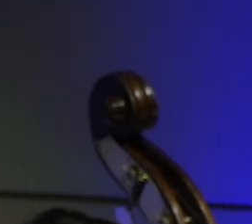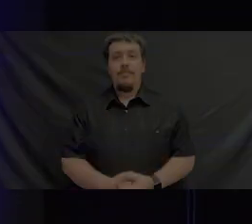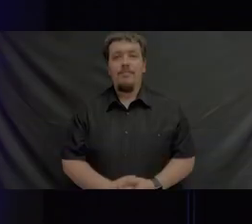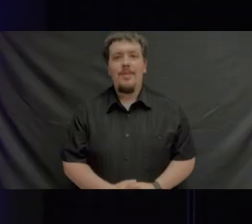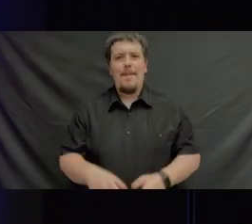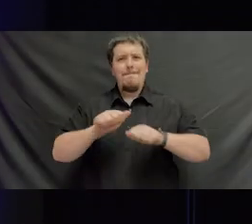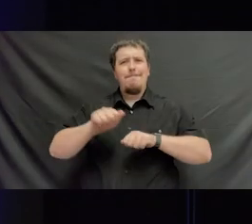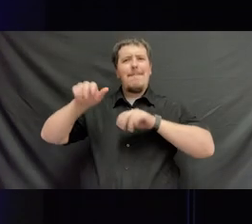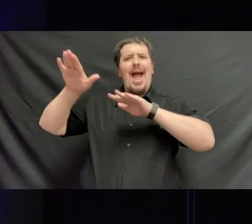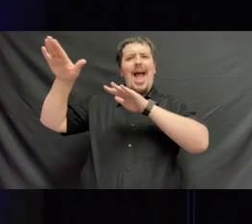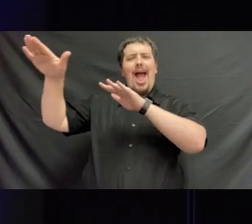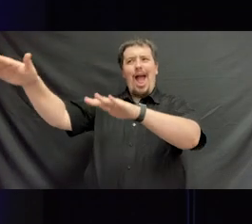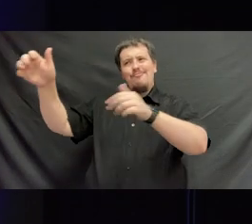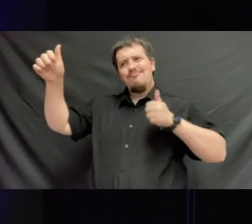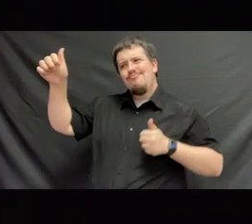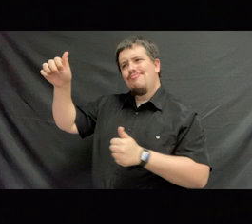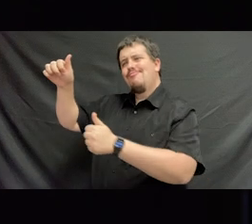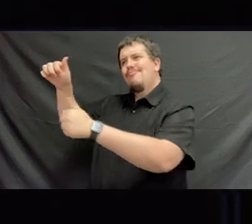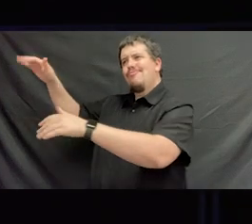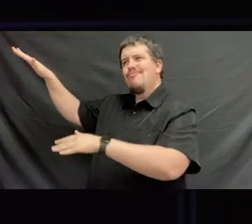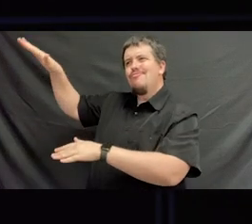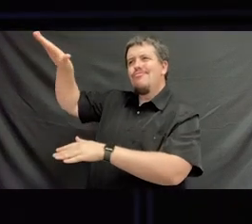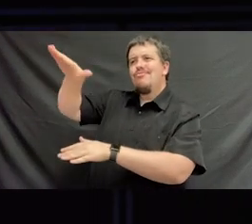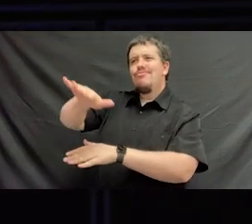In the shadow of the mountains